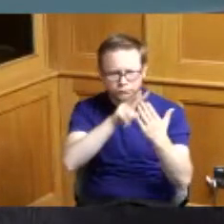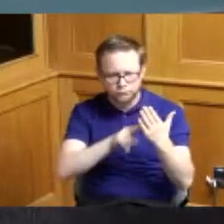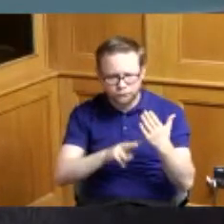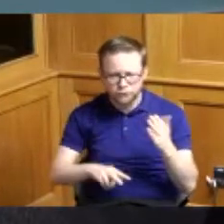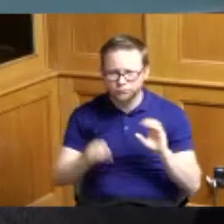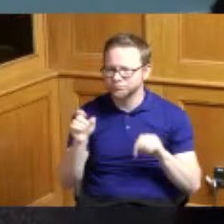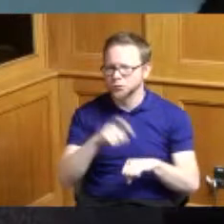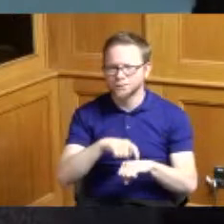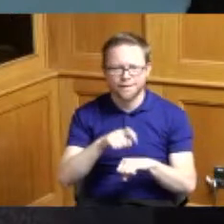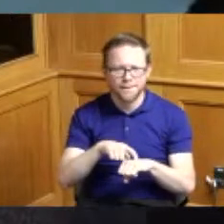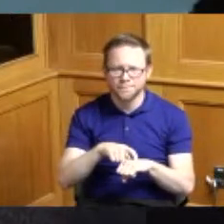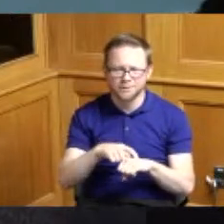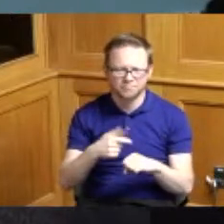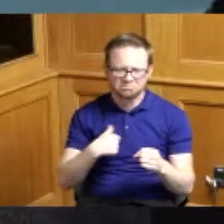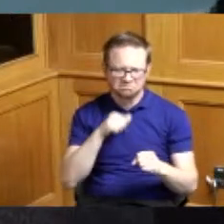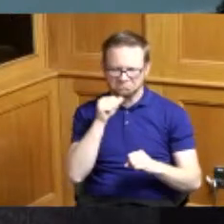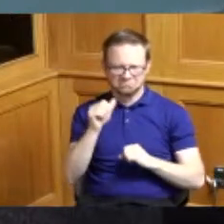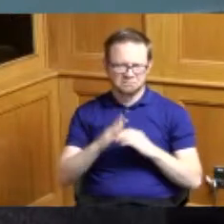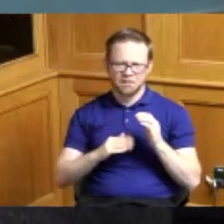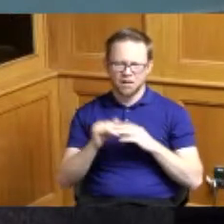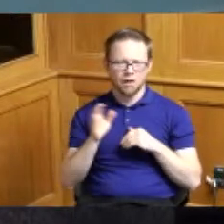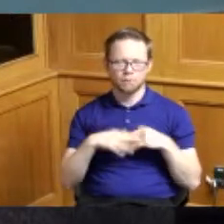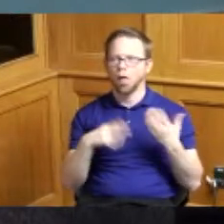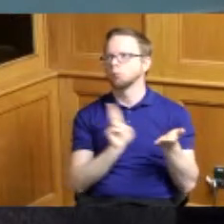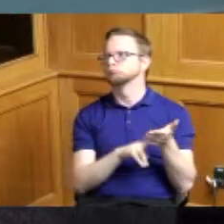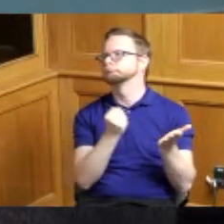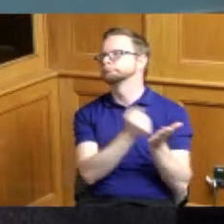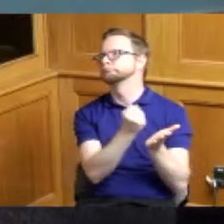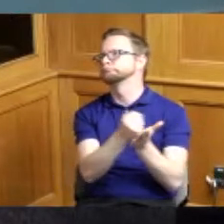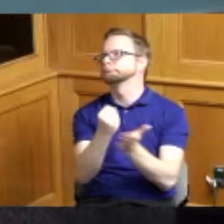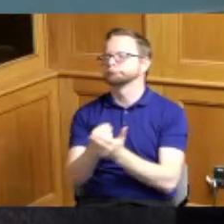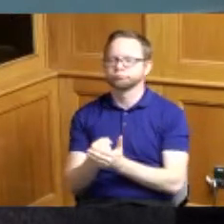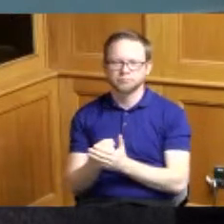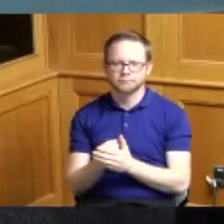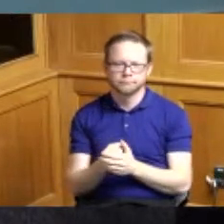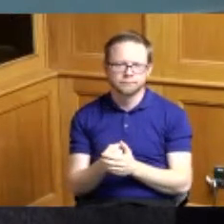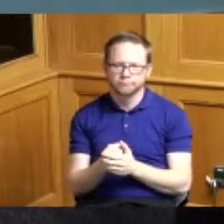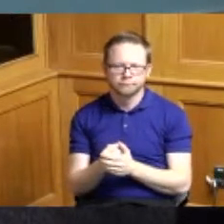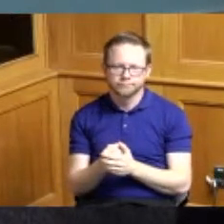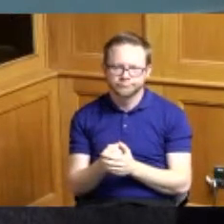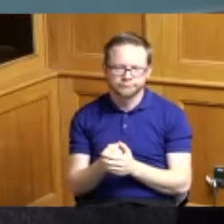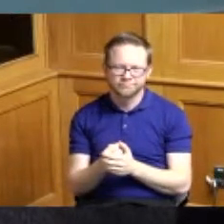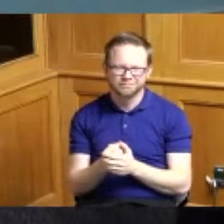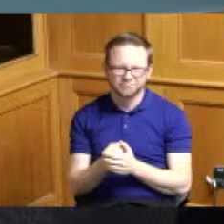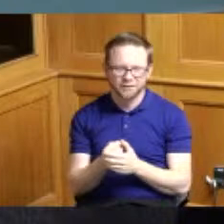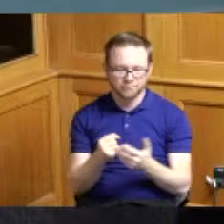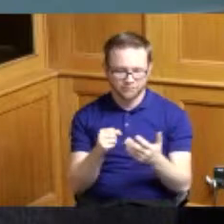and I'm not comfortable with just signing a check of a lot of things that we don't have